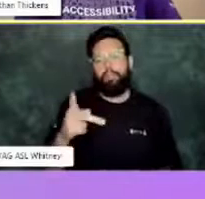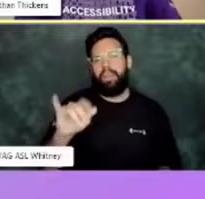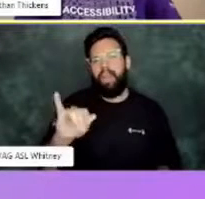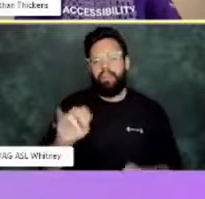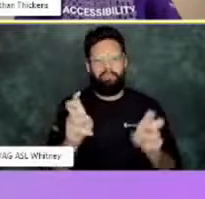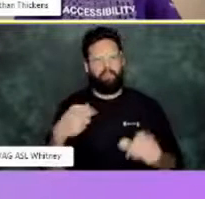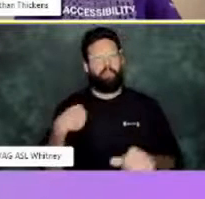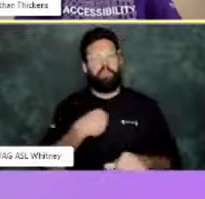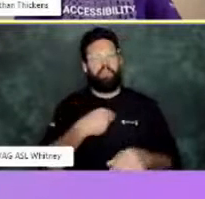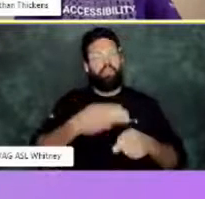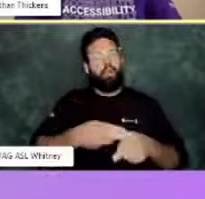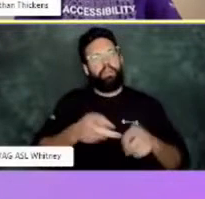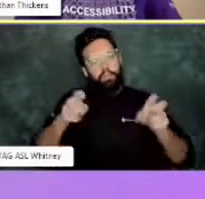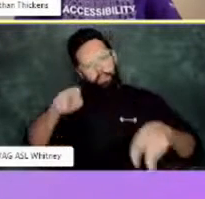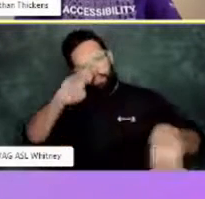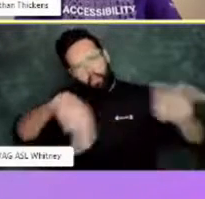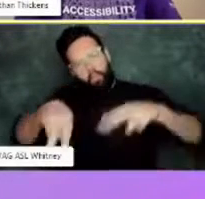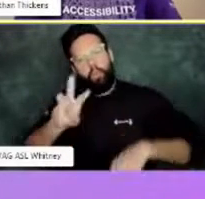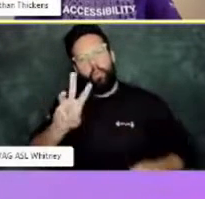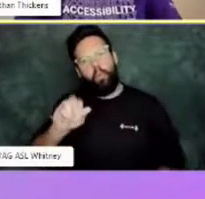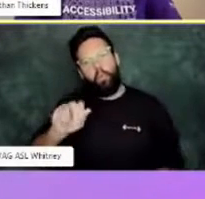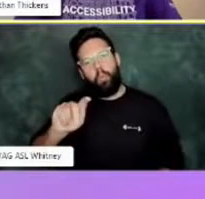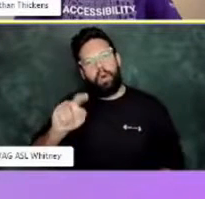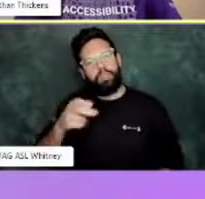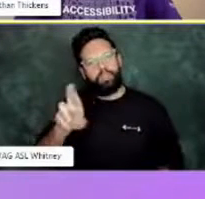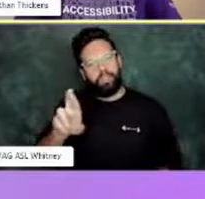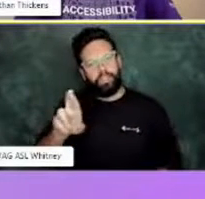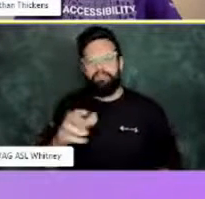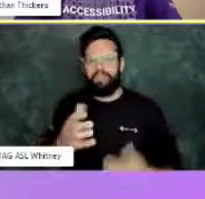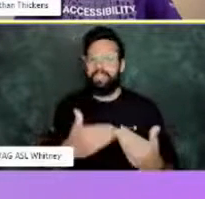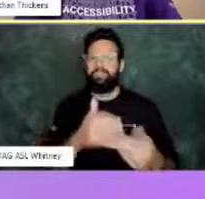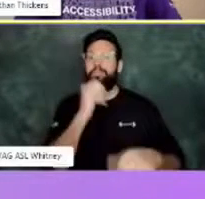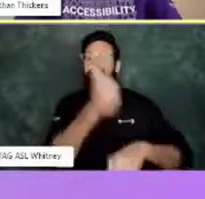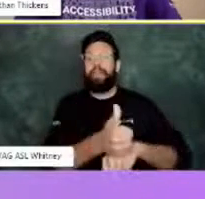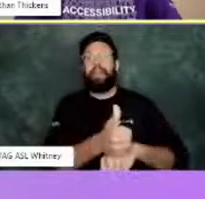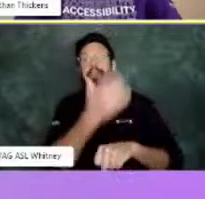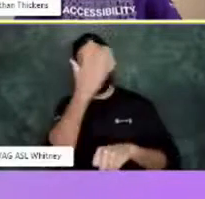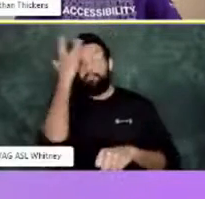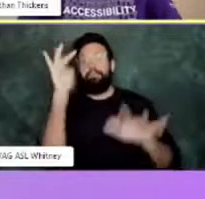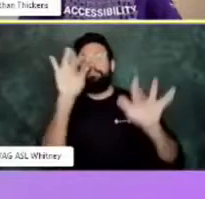it's not a problem. Set and forget the tool and keep generating up-to-date accessibility reports.